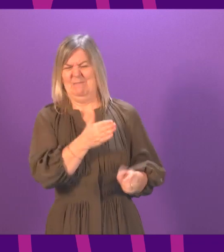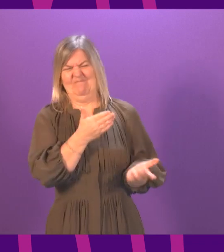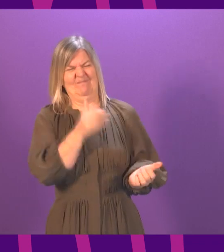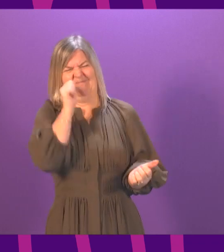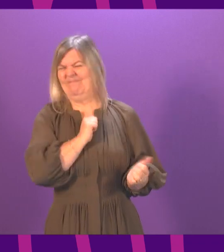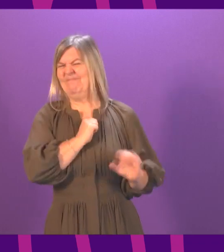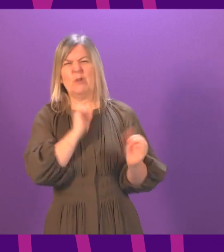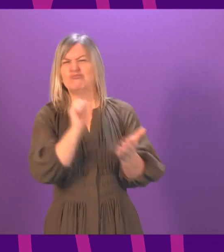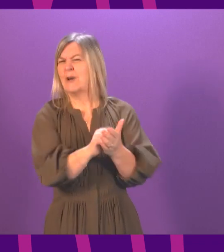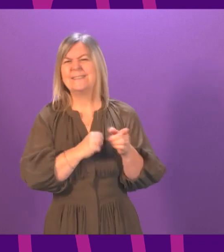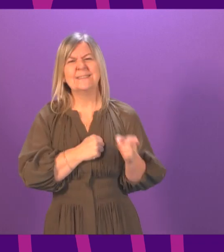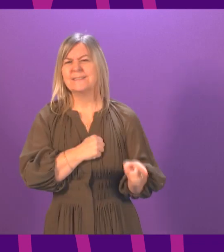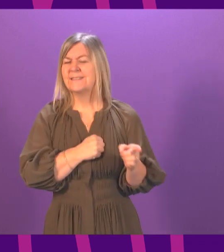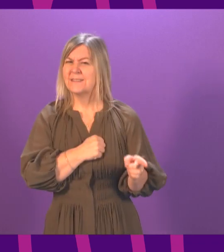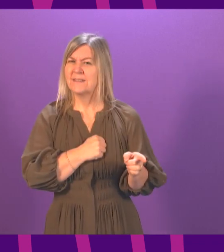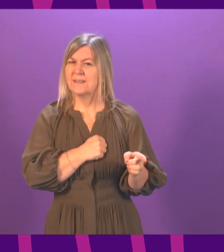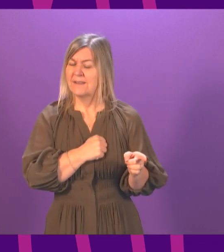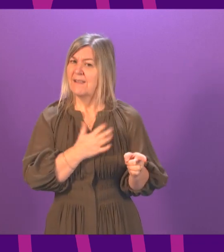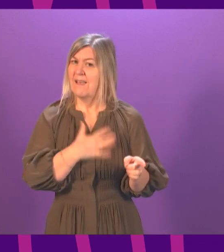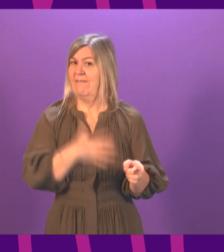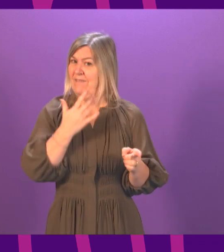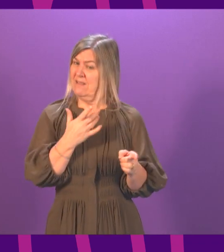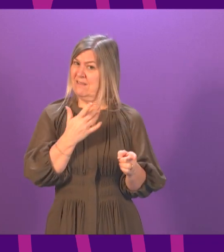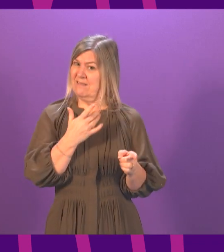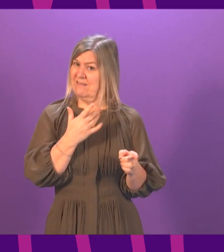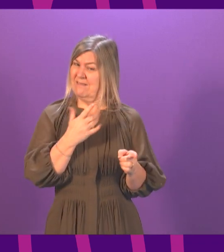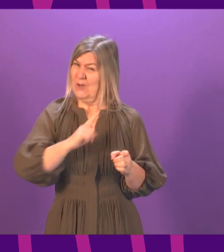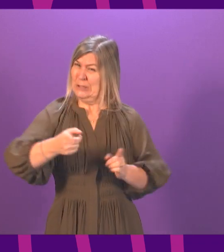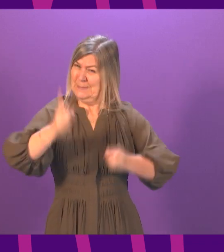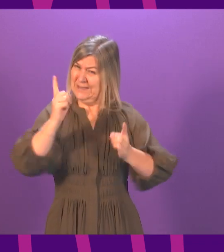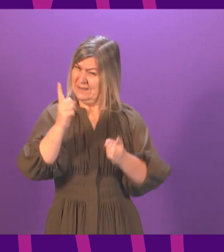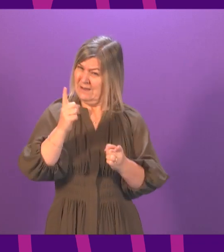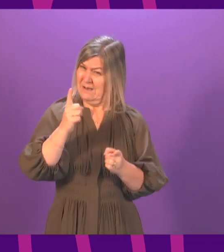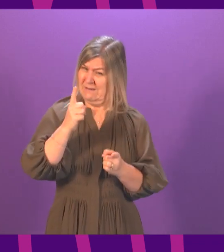different staff. Is the First Minister telling those GPs on the front line that they are wrong?